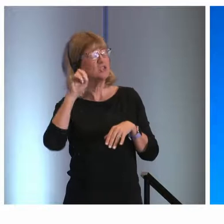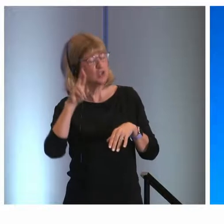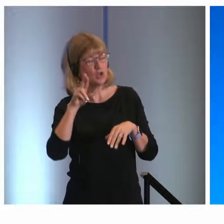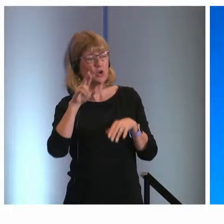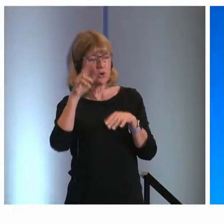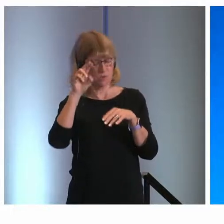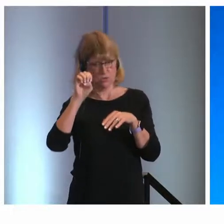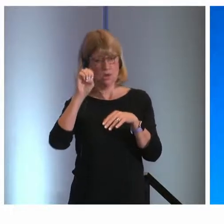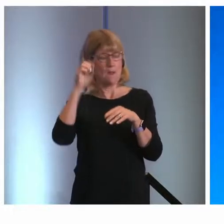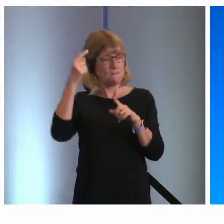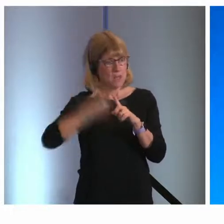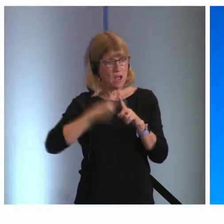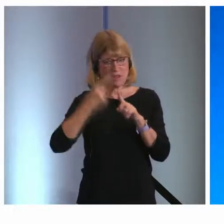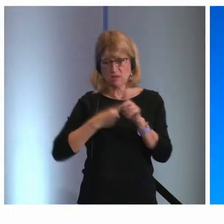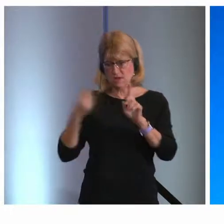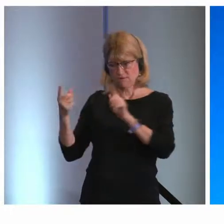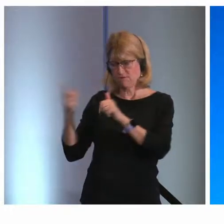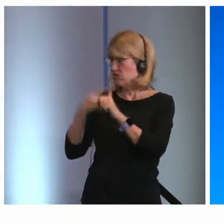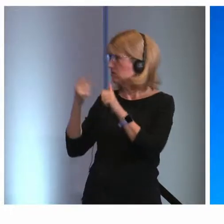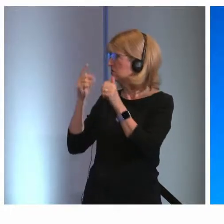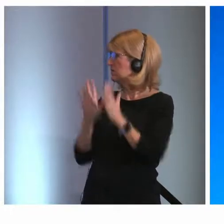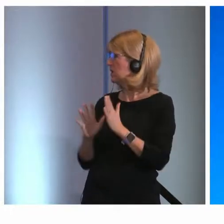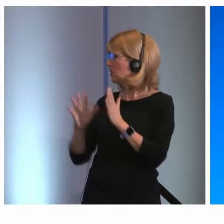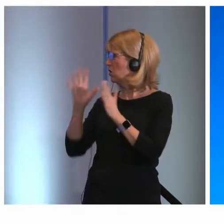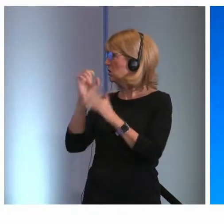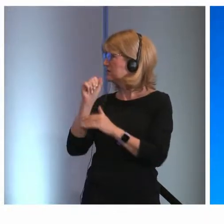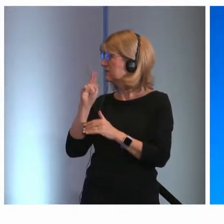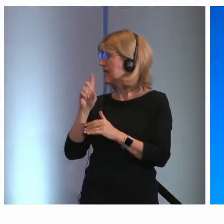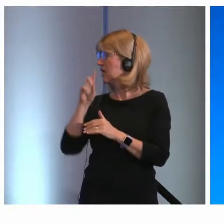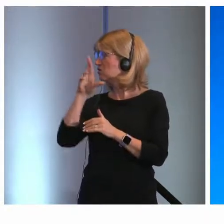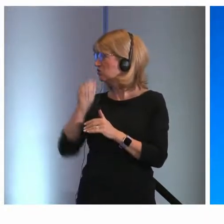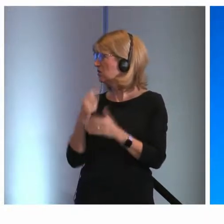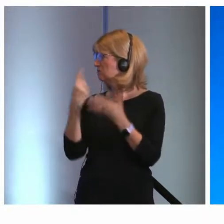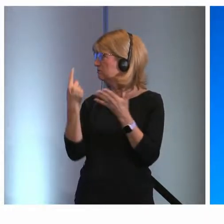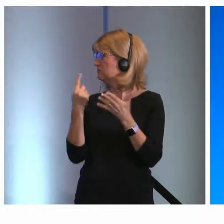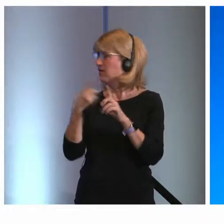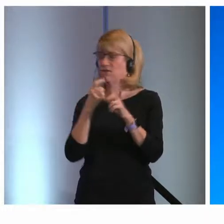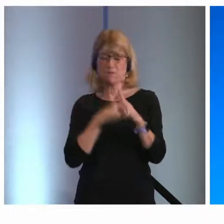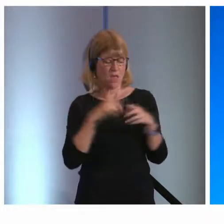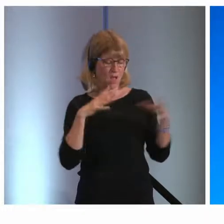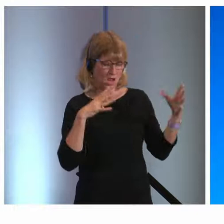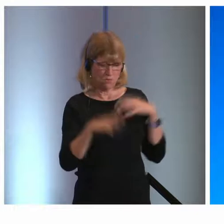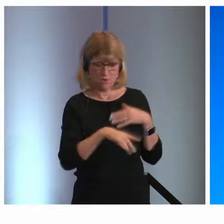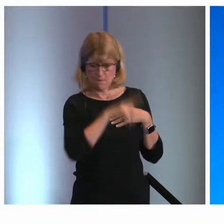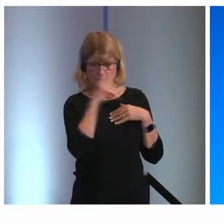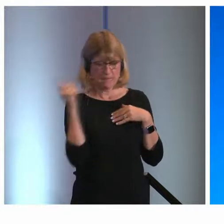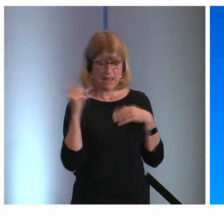productions we did in 2021, the first one is Black future month